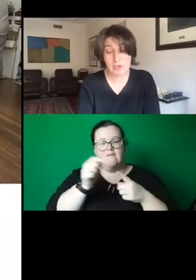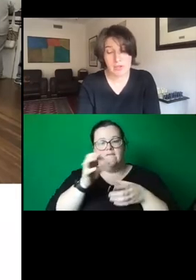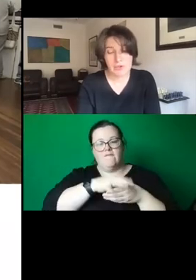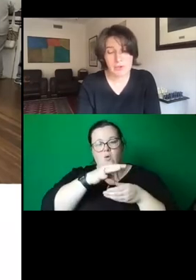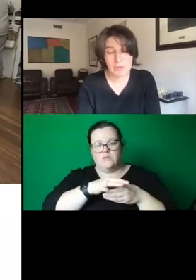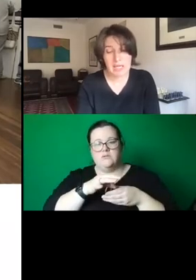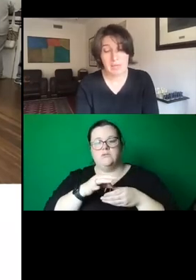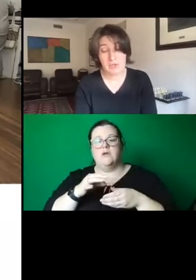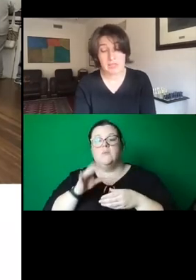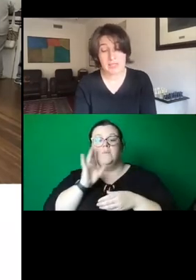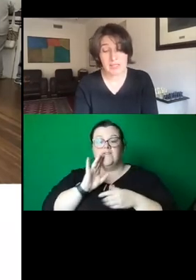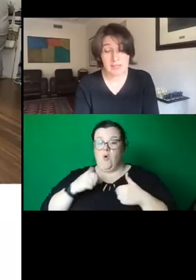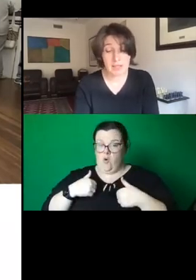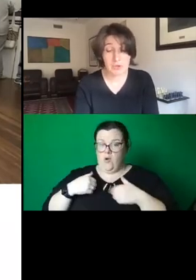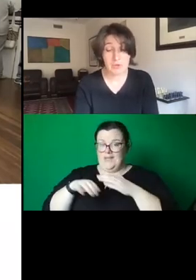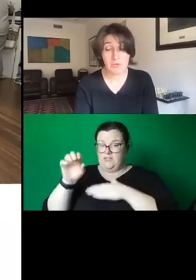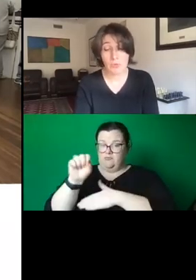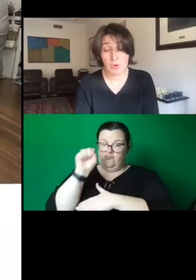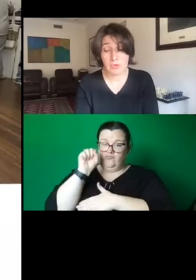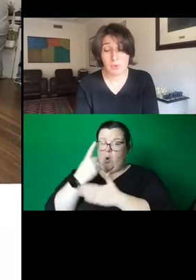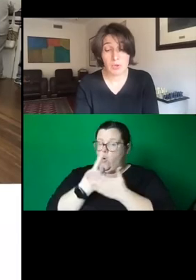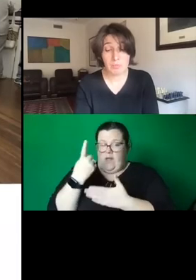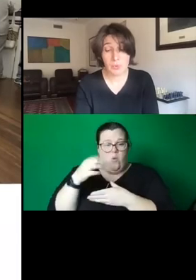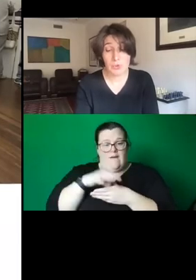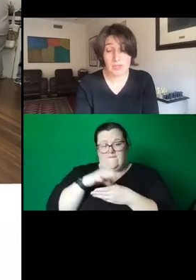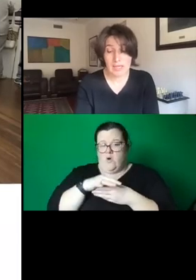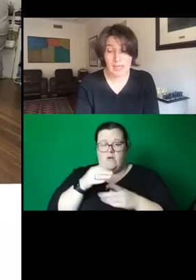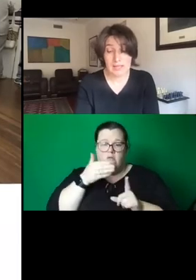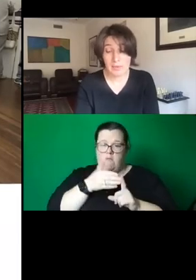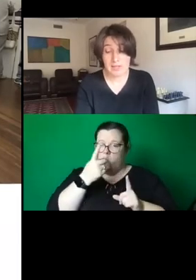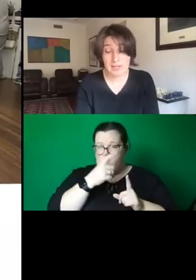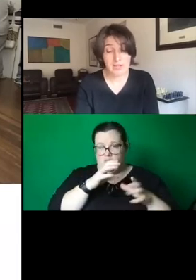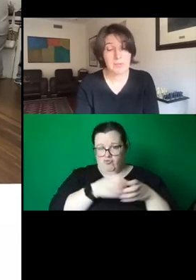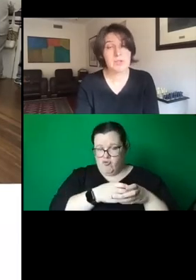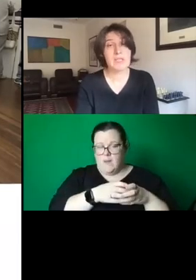so i became interested in the sculptural form of this polling boost and the personal responsibility